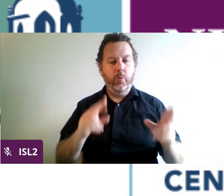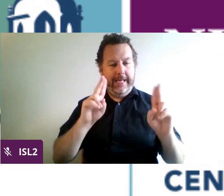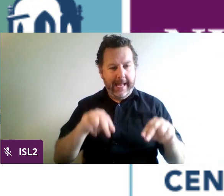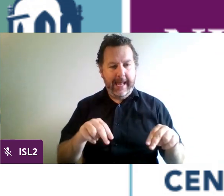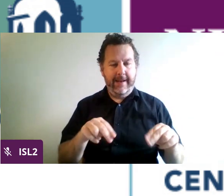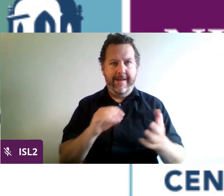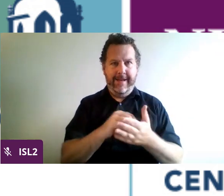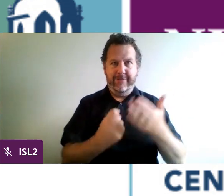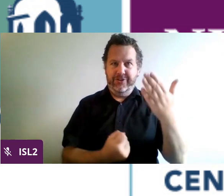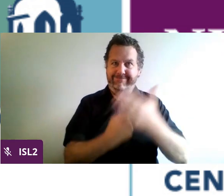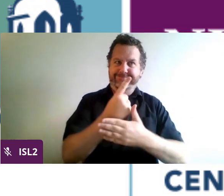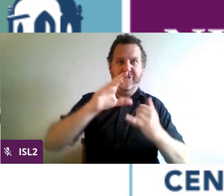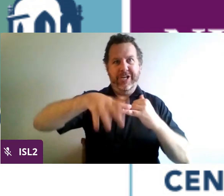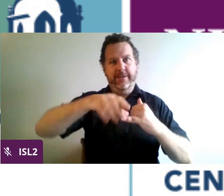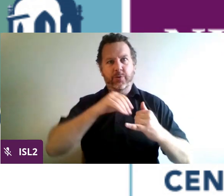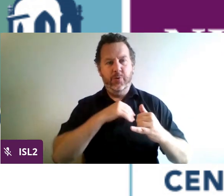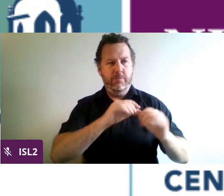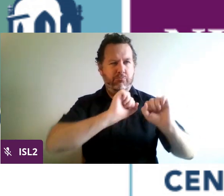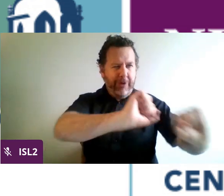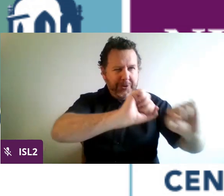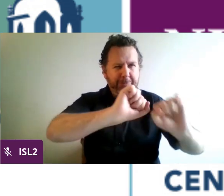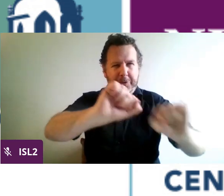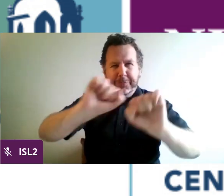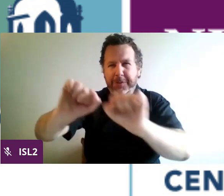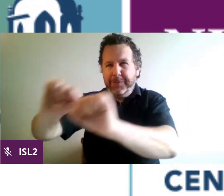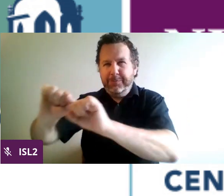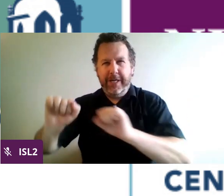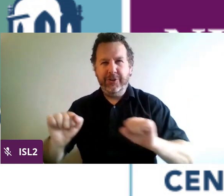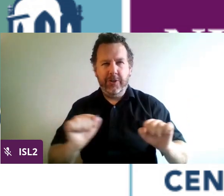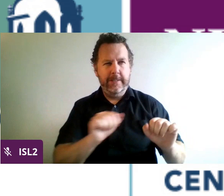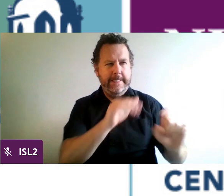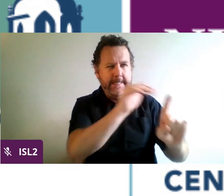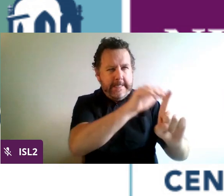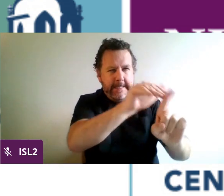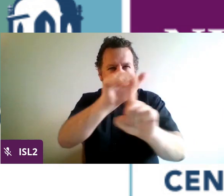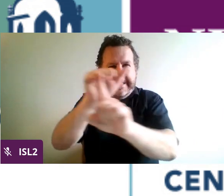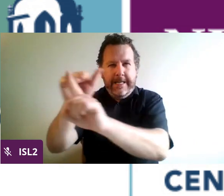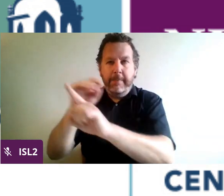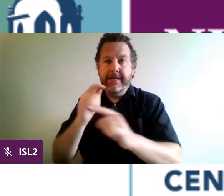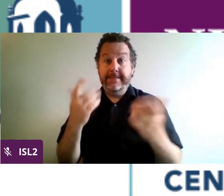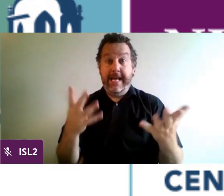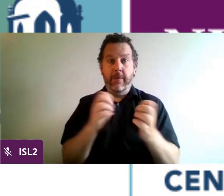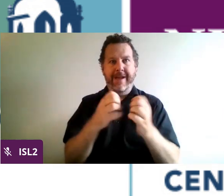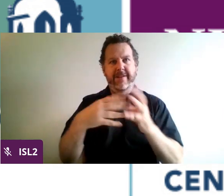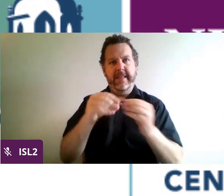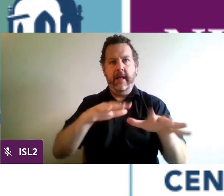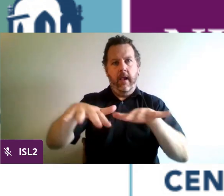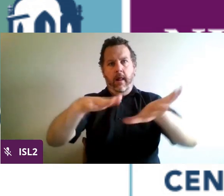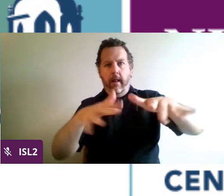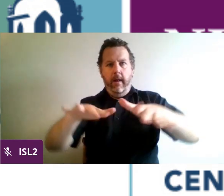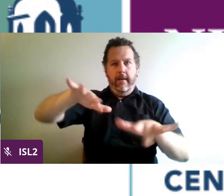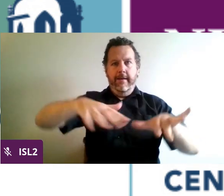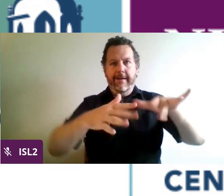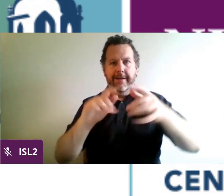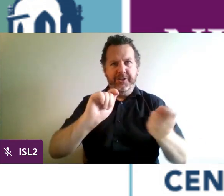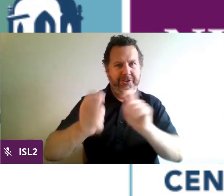If everything is in flux and changing. So, when we reopen,